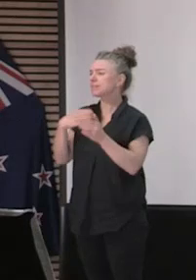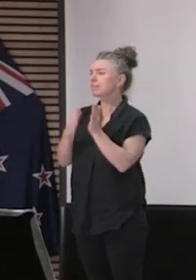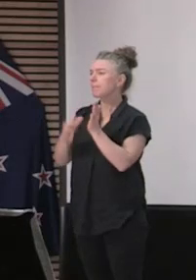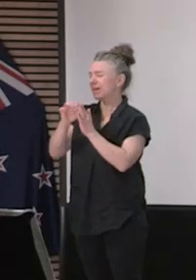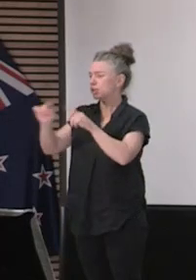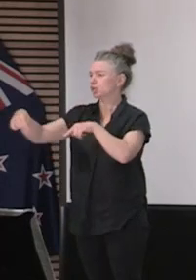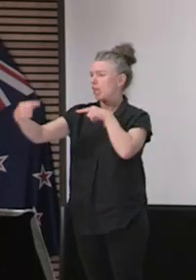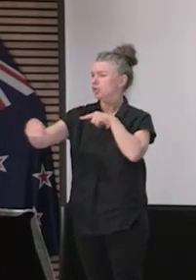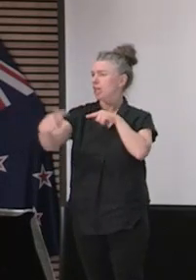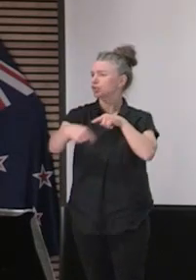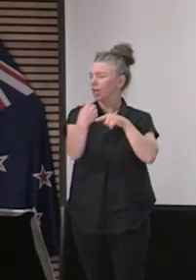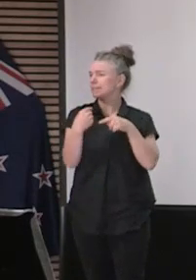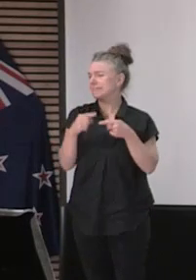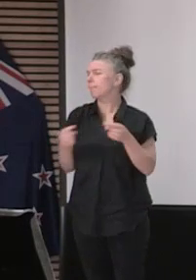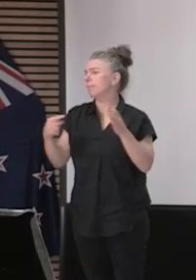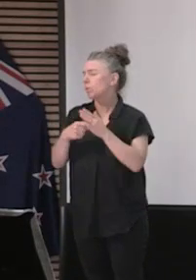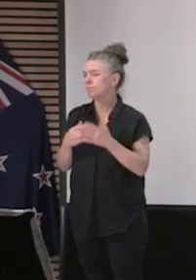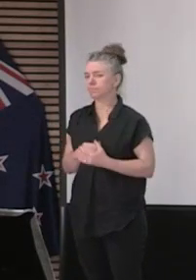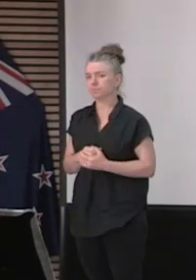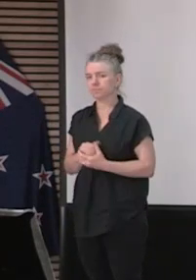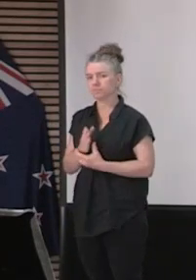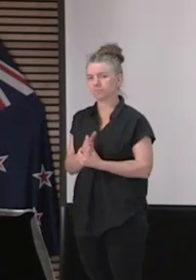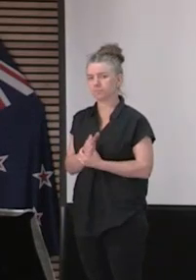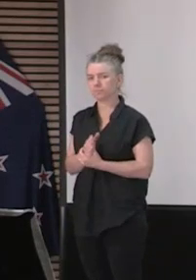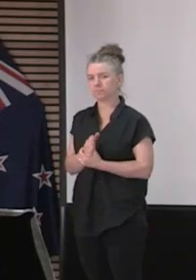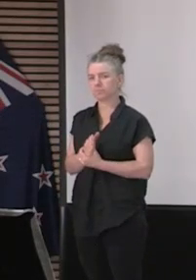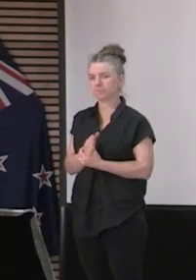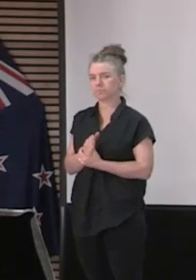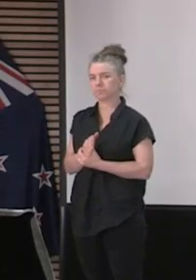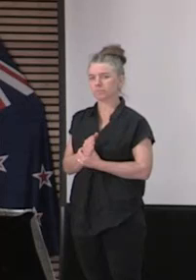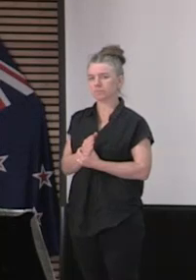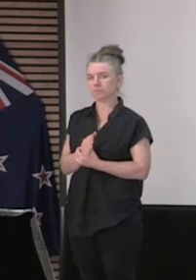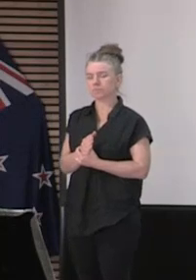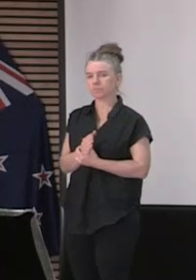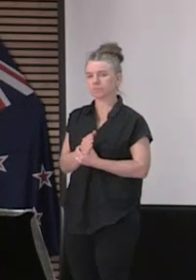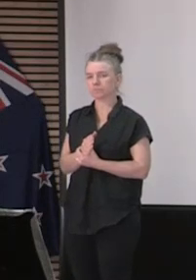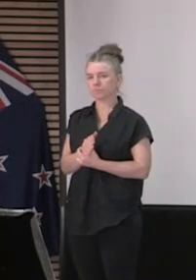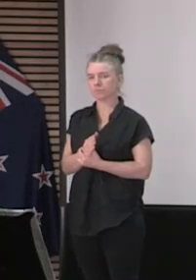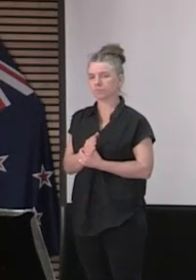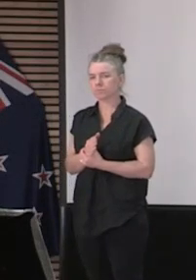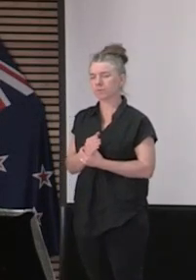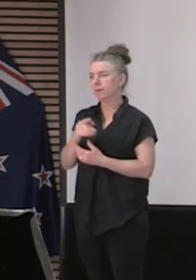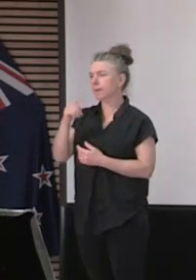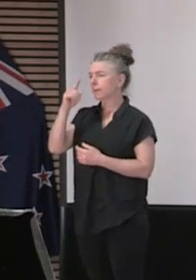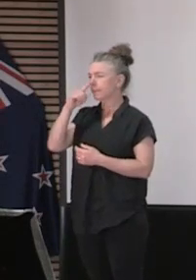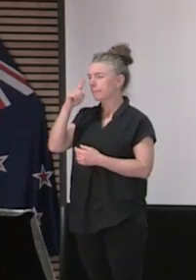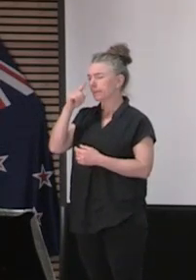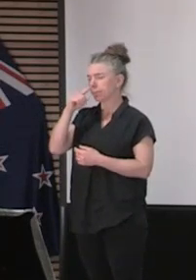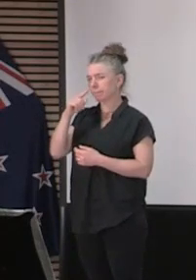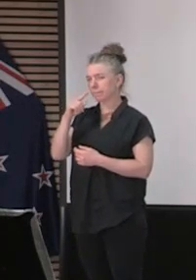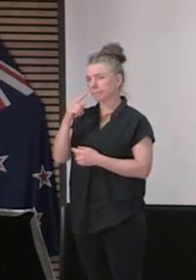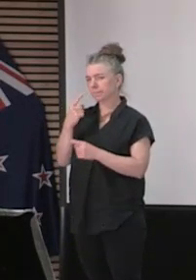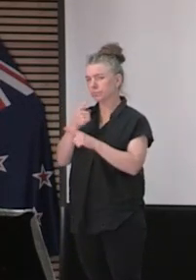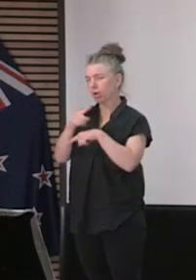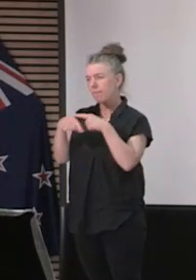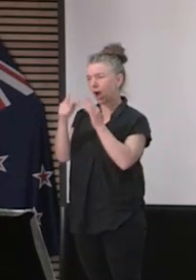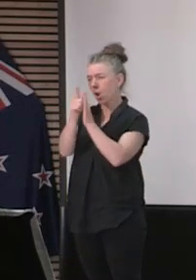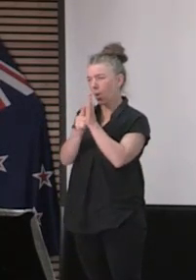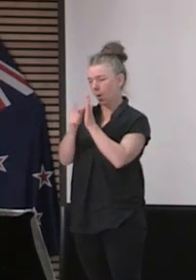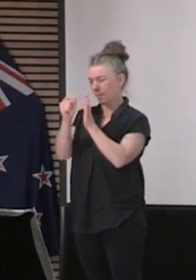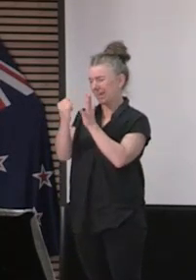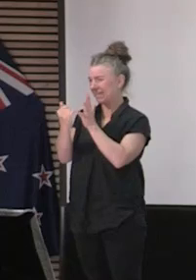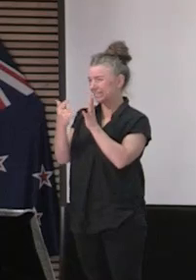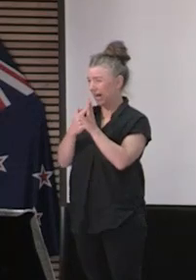Just with the PSA, the Government has been foundto be negligent for lettingPSA